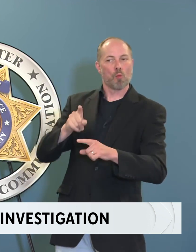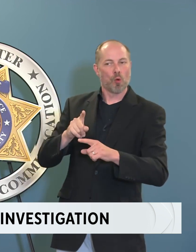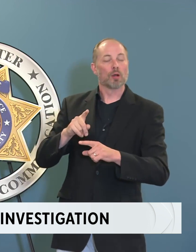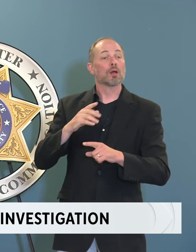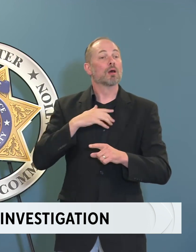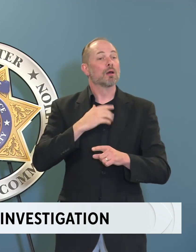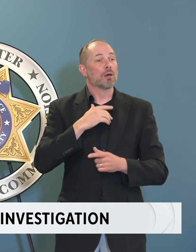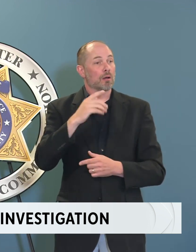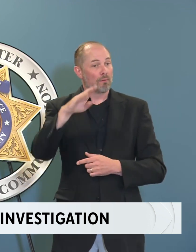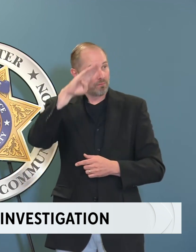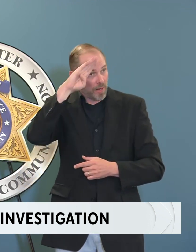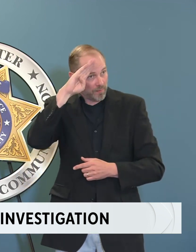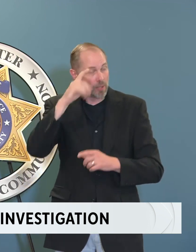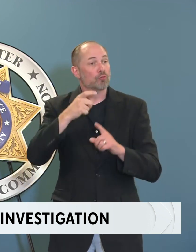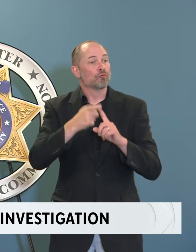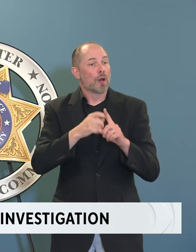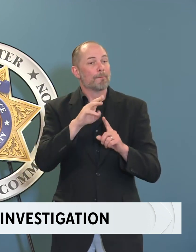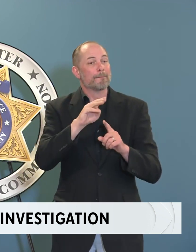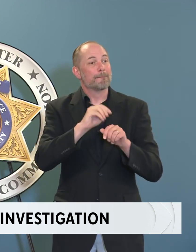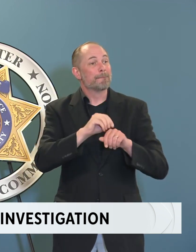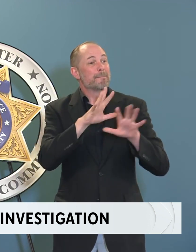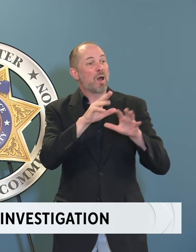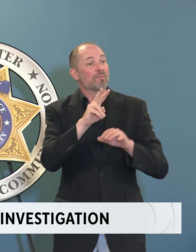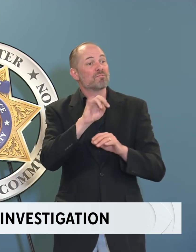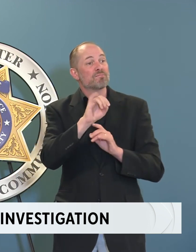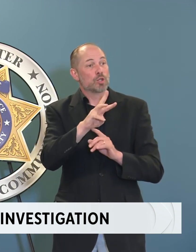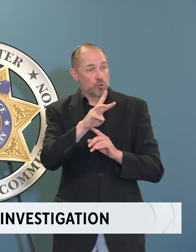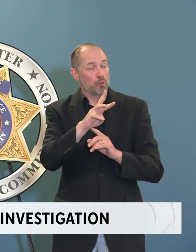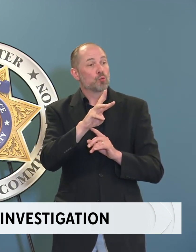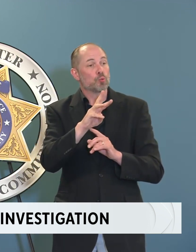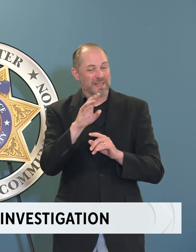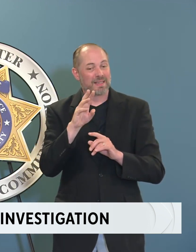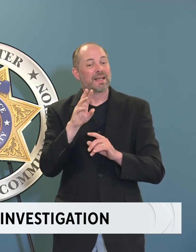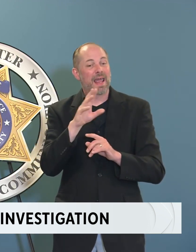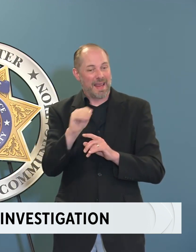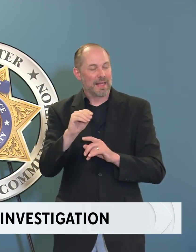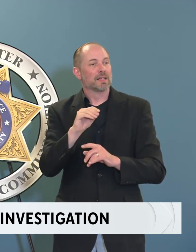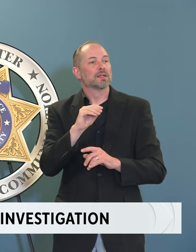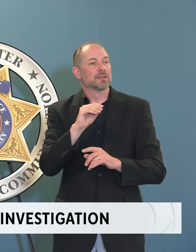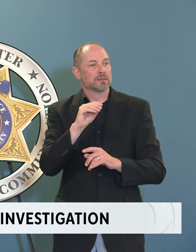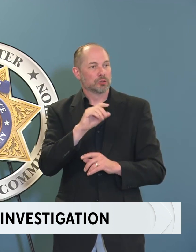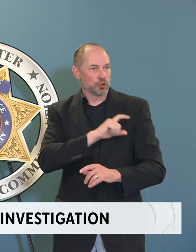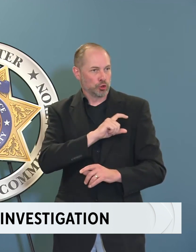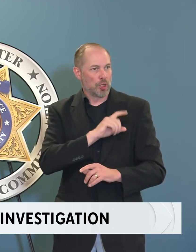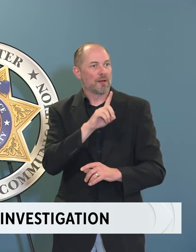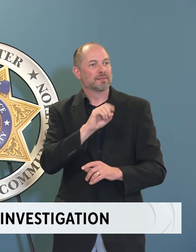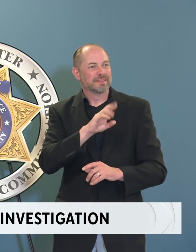BOULDER COUNTY COMMUNICATIONS CENTER AND REPORTED IT TO US. FIREFIGHTERS FROM THE MOUNTAIN